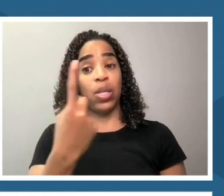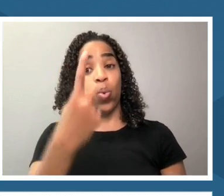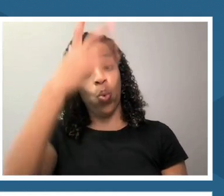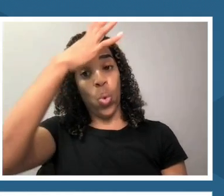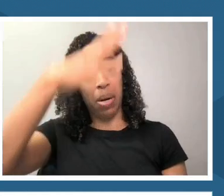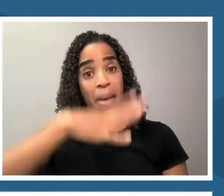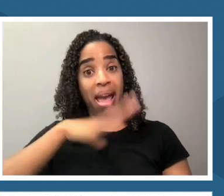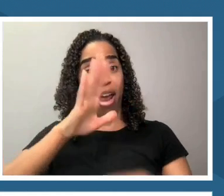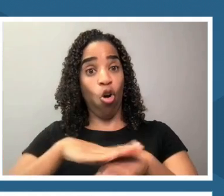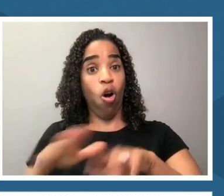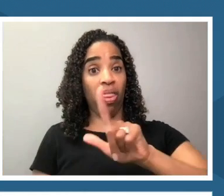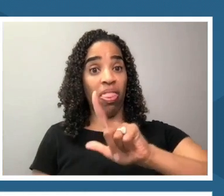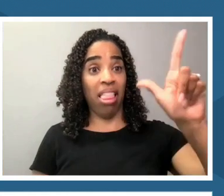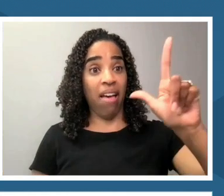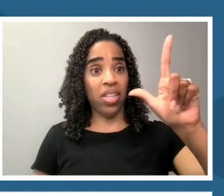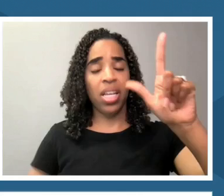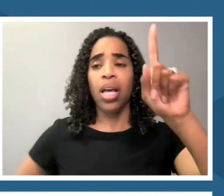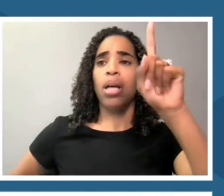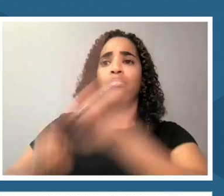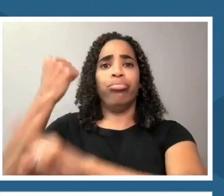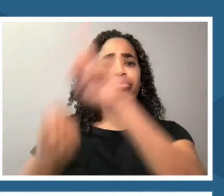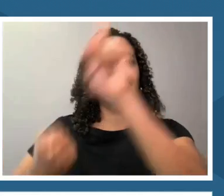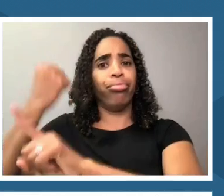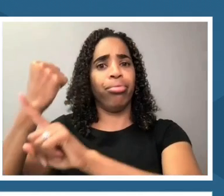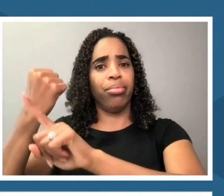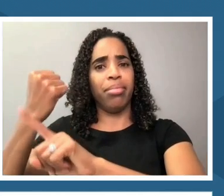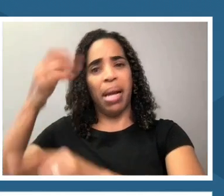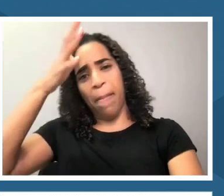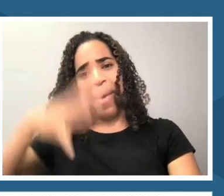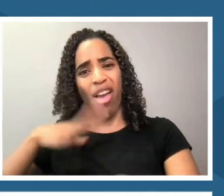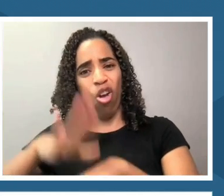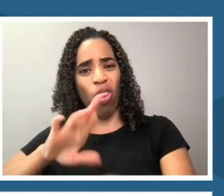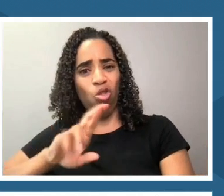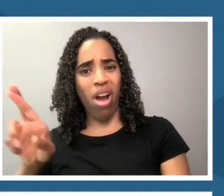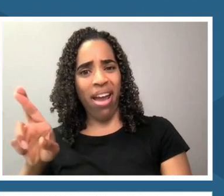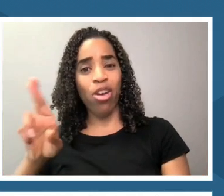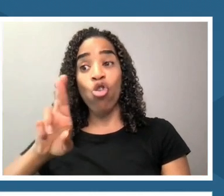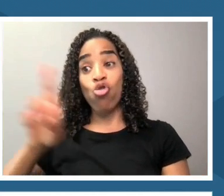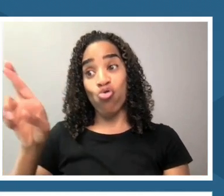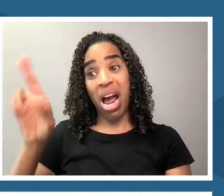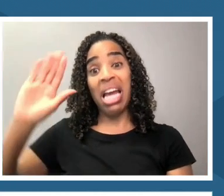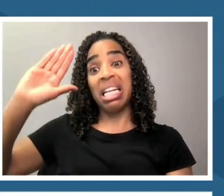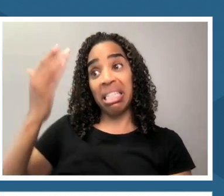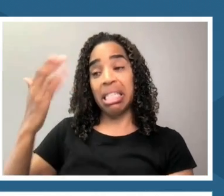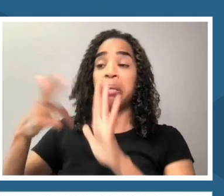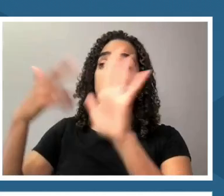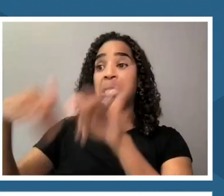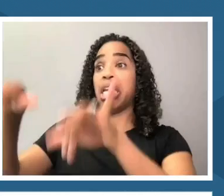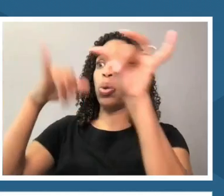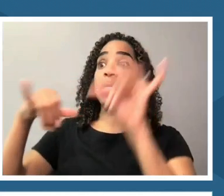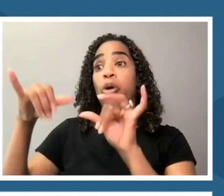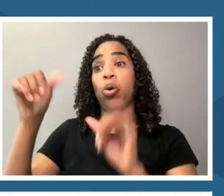assaulting another man on the right who appears to be stereotypically asian